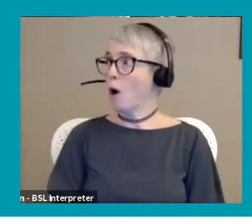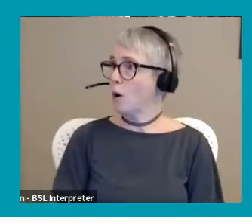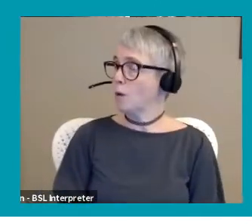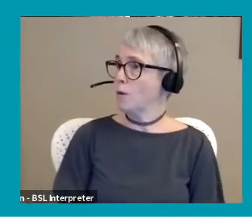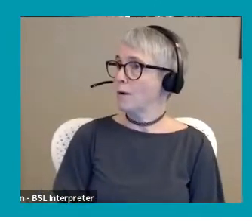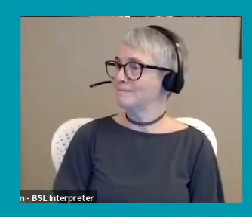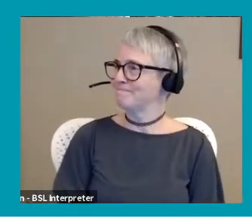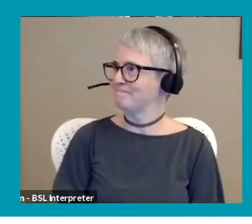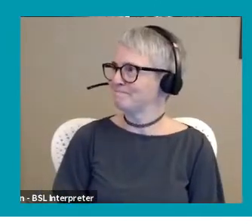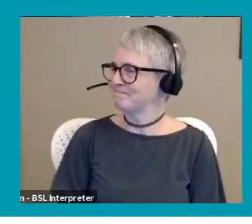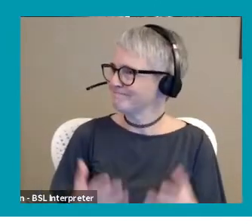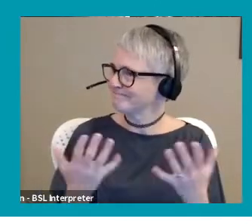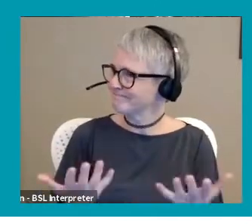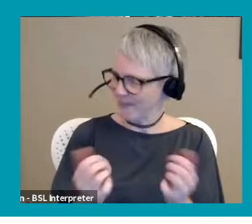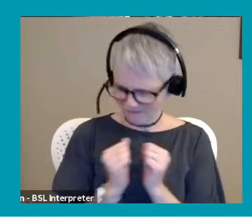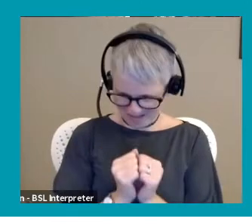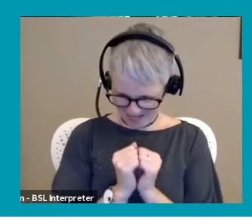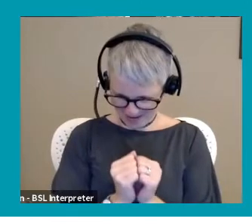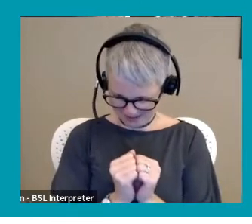to narrow them down to like three.